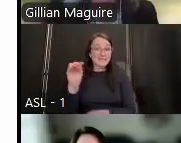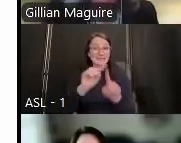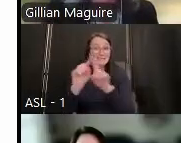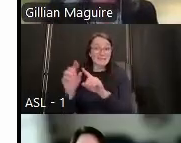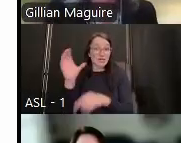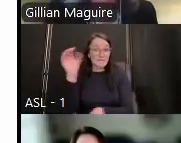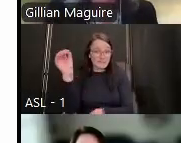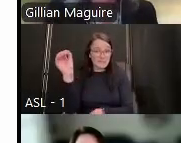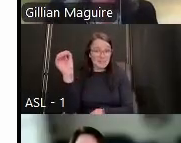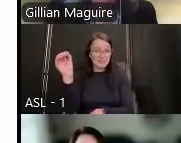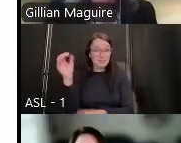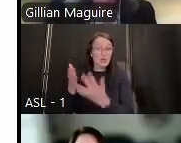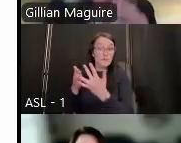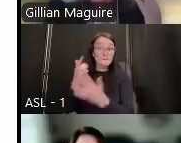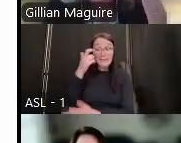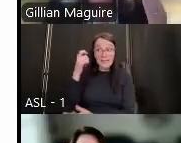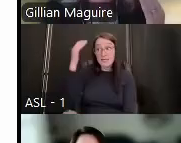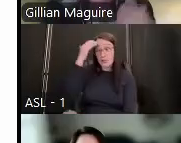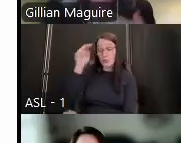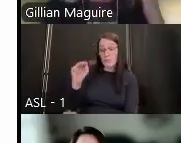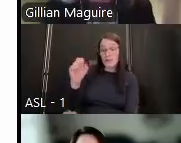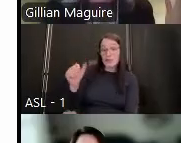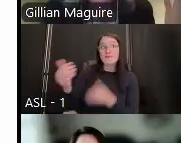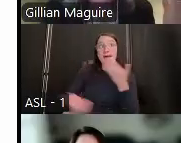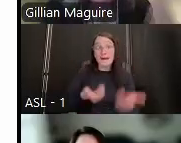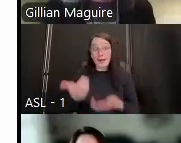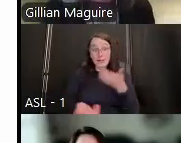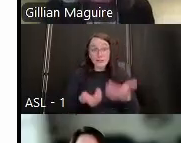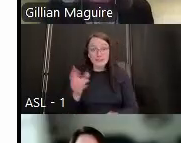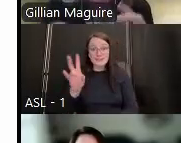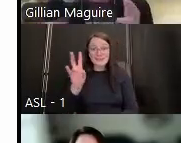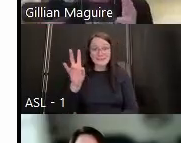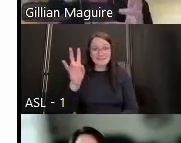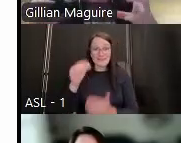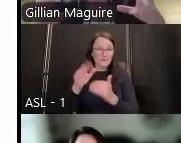intellectual developmental disabilities who have job coaches all around the globe. So this gives